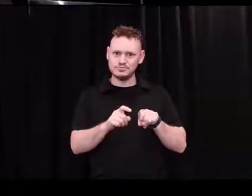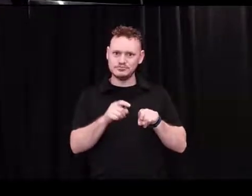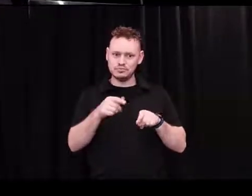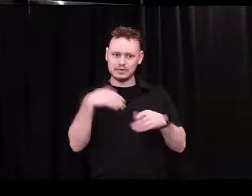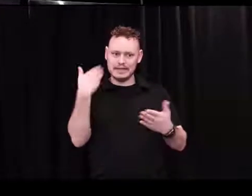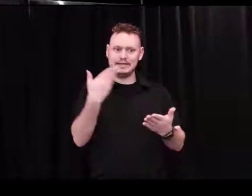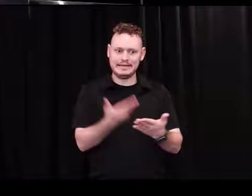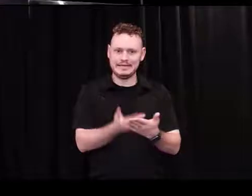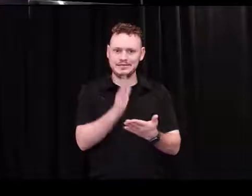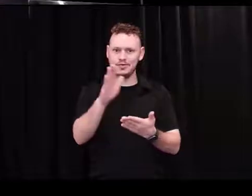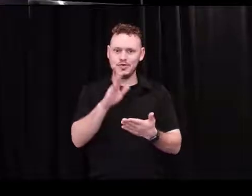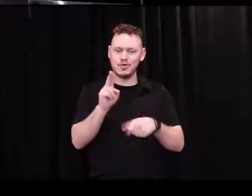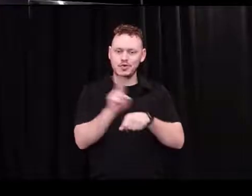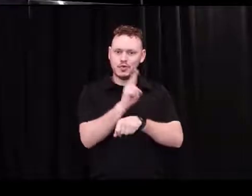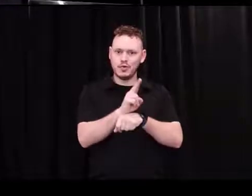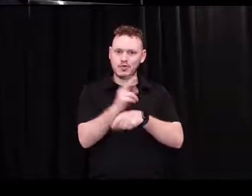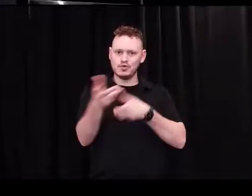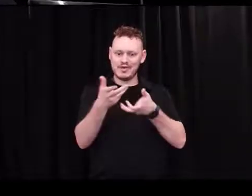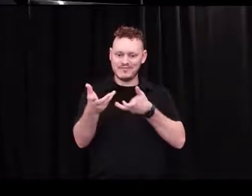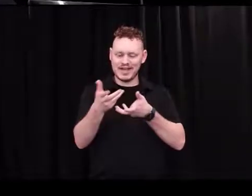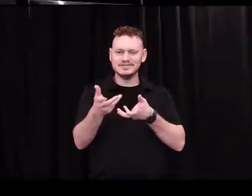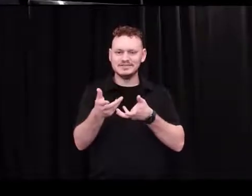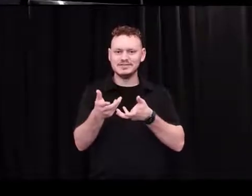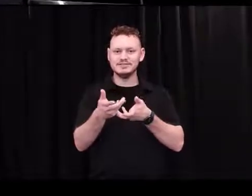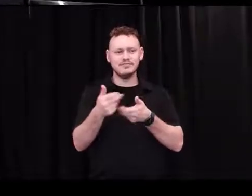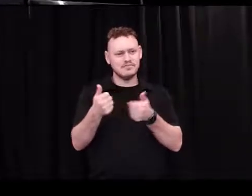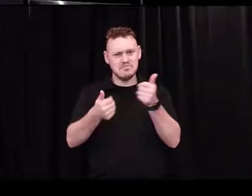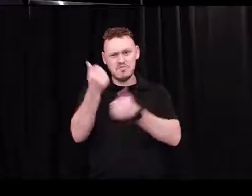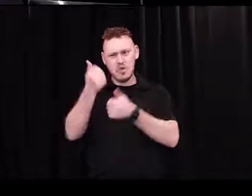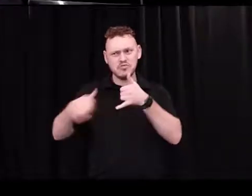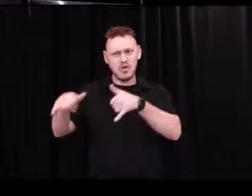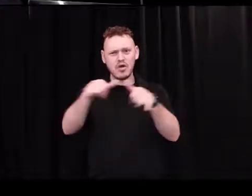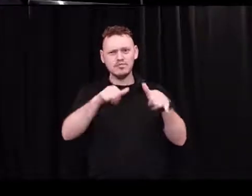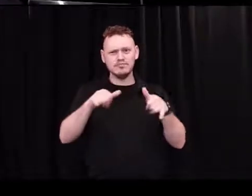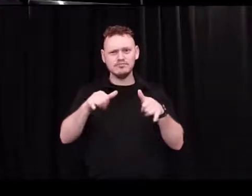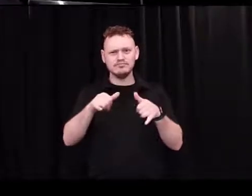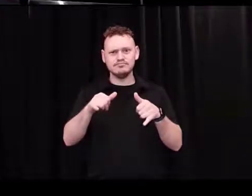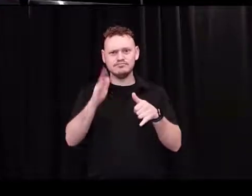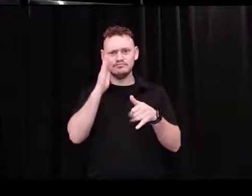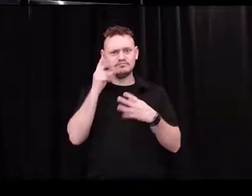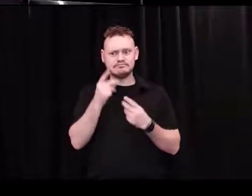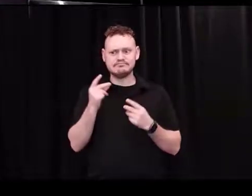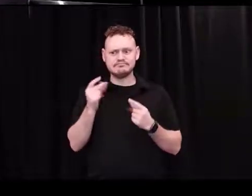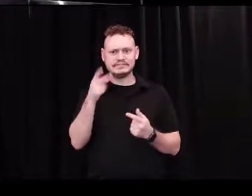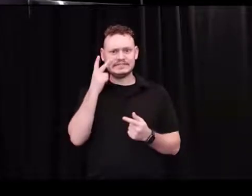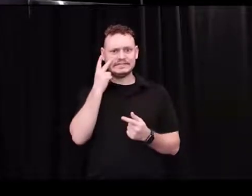to your user interface, and for the most part immediately seeing the UI is going to tell them,